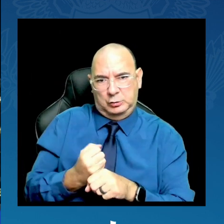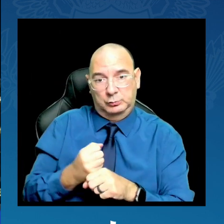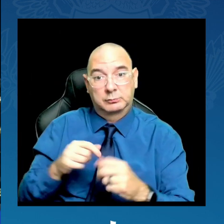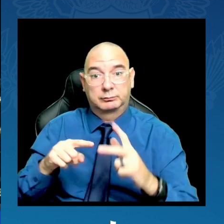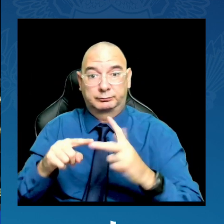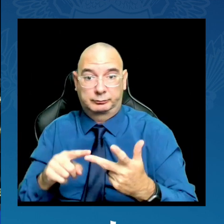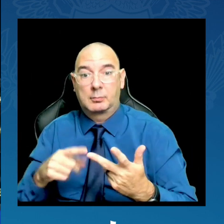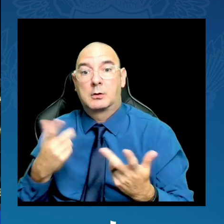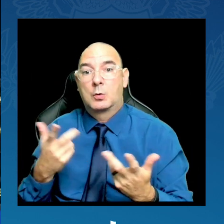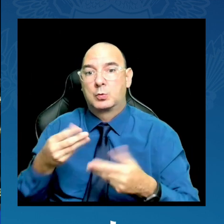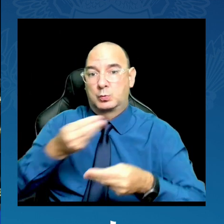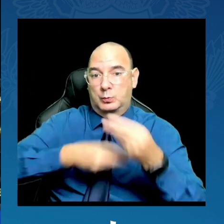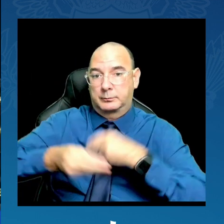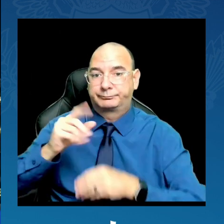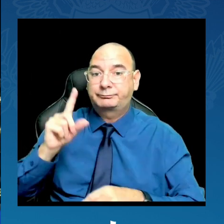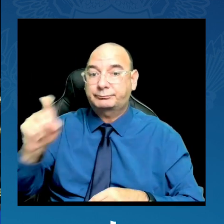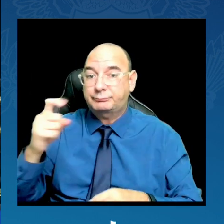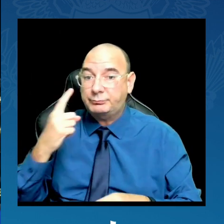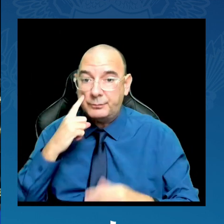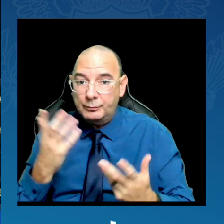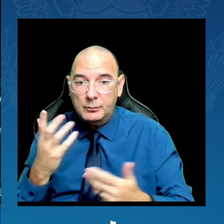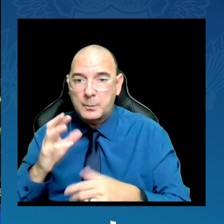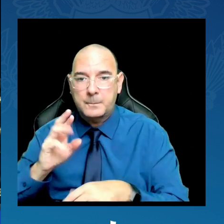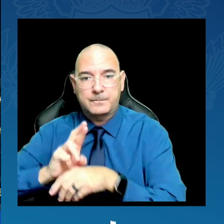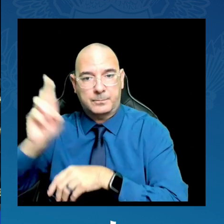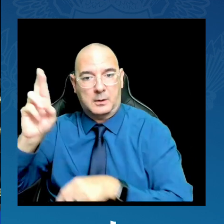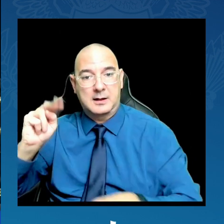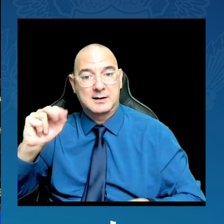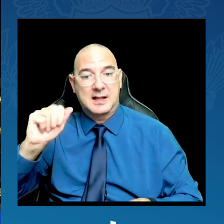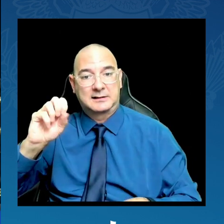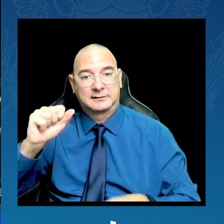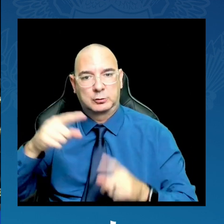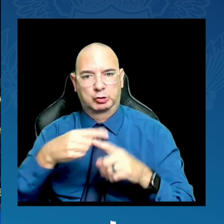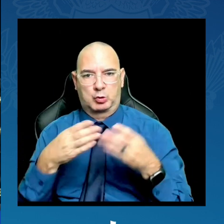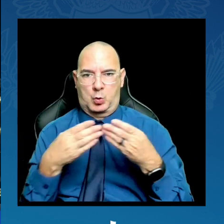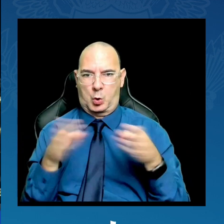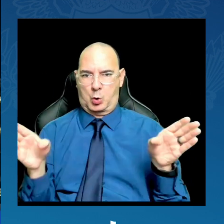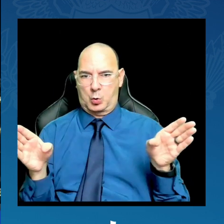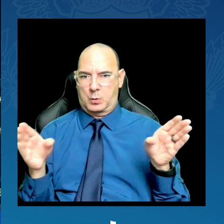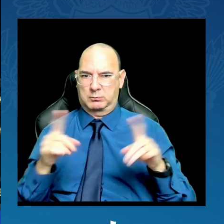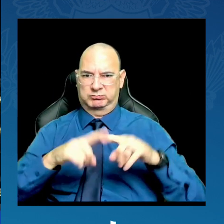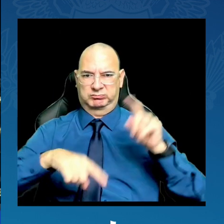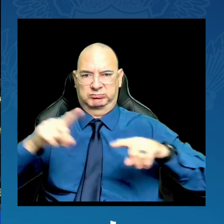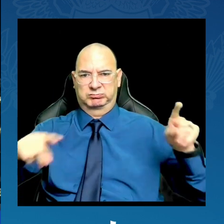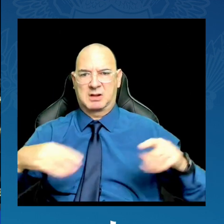seeks to broaden and diversify student participation in science, technology, engineering and mathematics